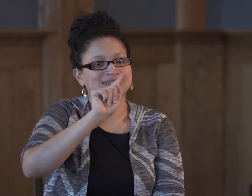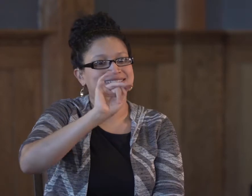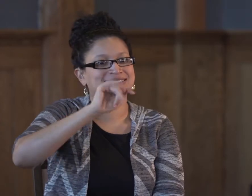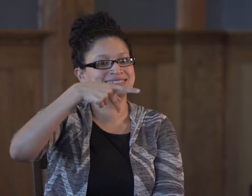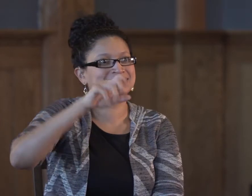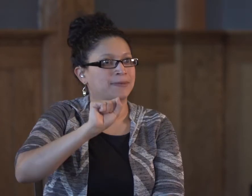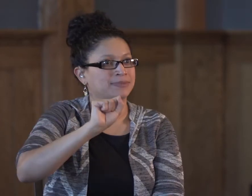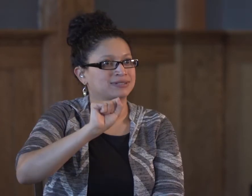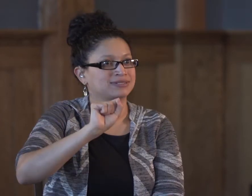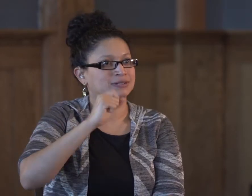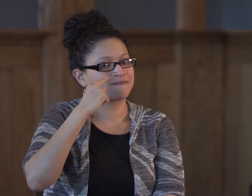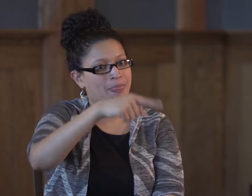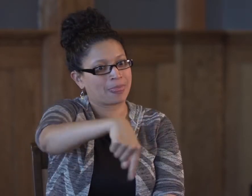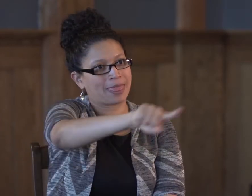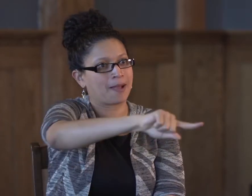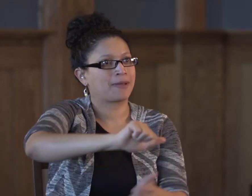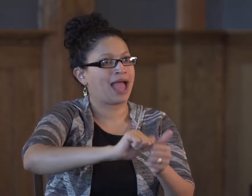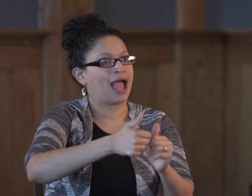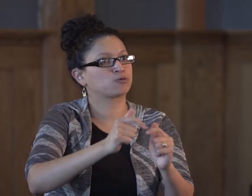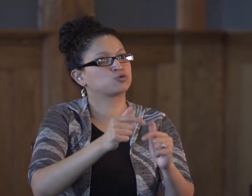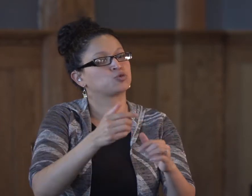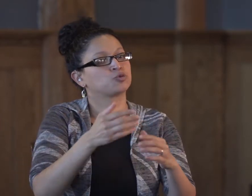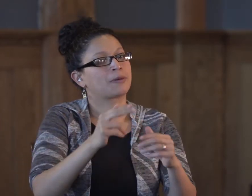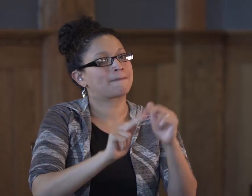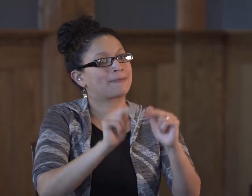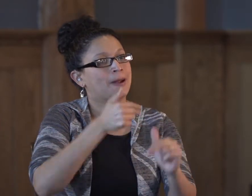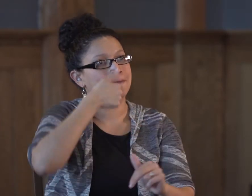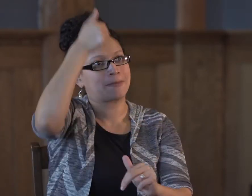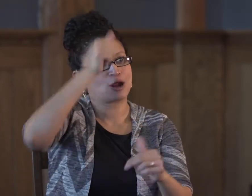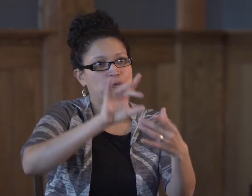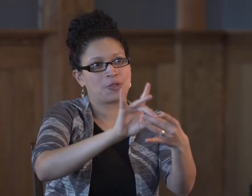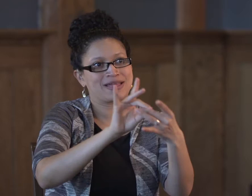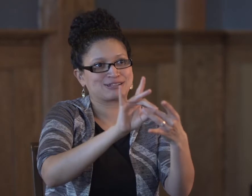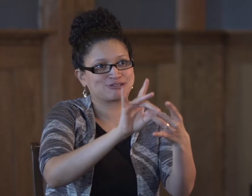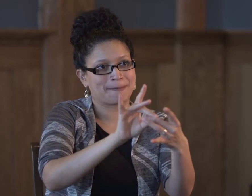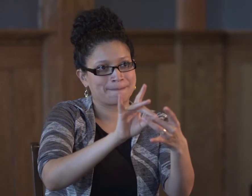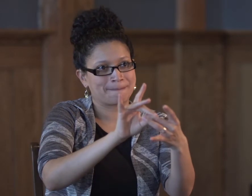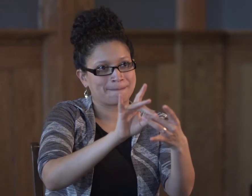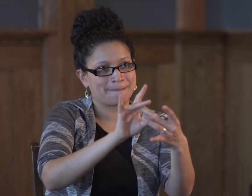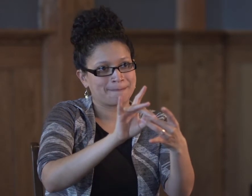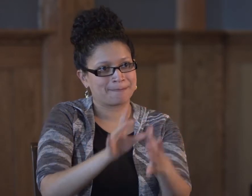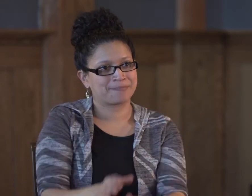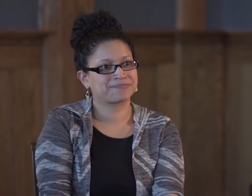that they faced, that the tips that they have to share with the SART team is able to be